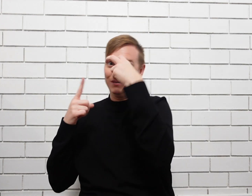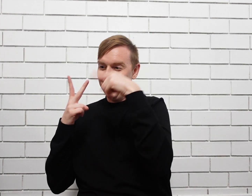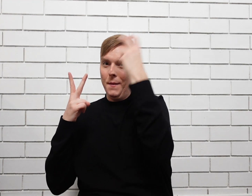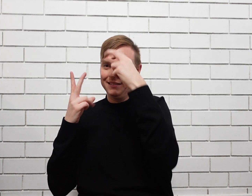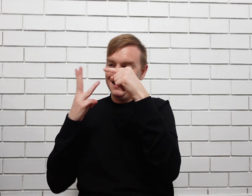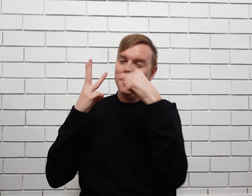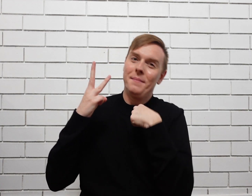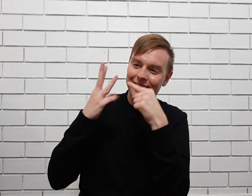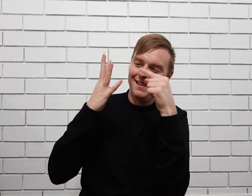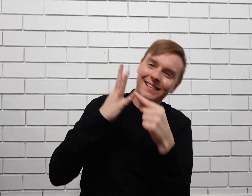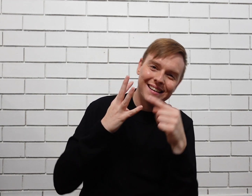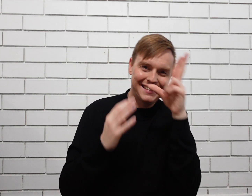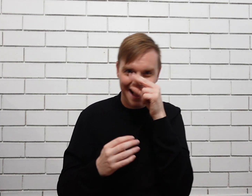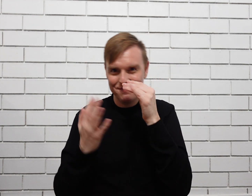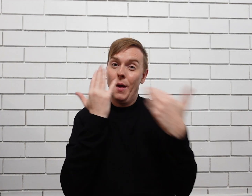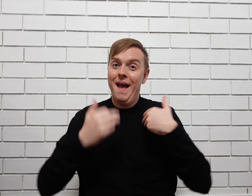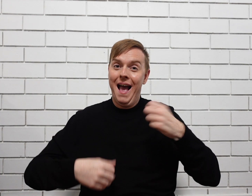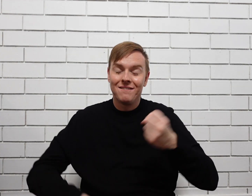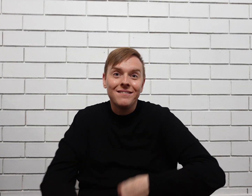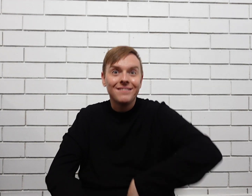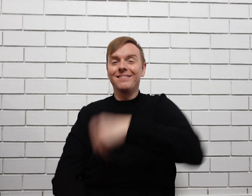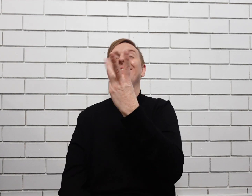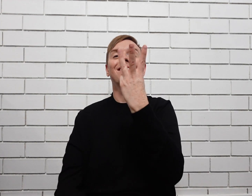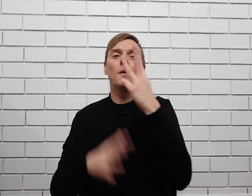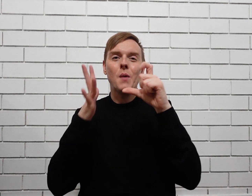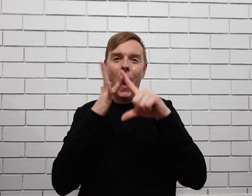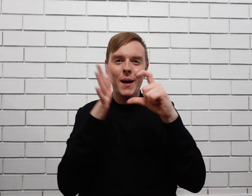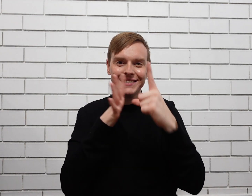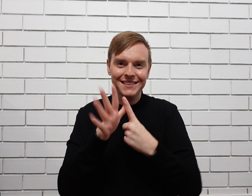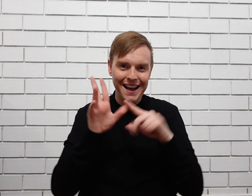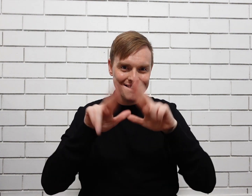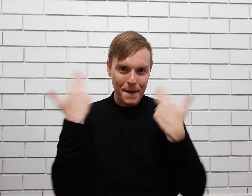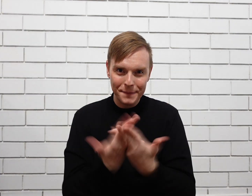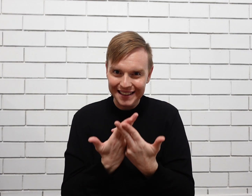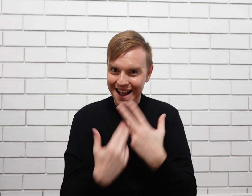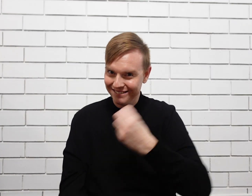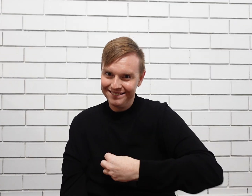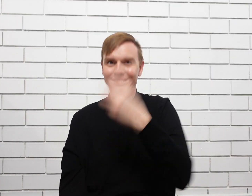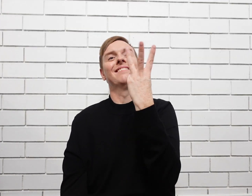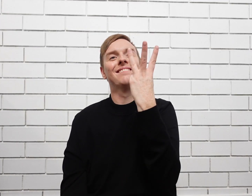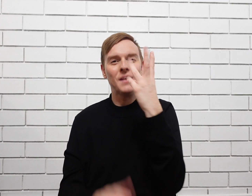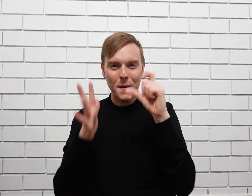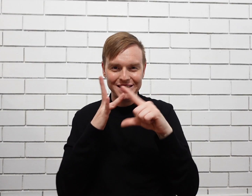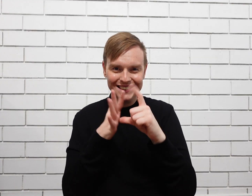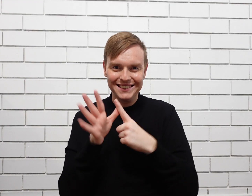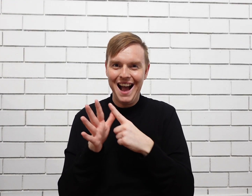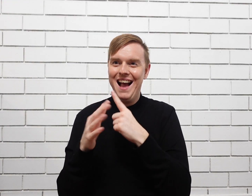My sister, my brother, me and youngest brother. I have three CODAs in the family.